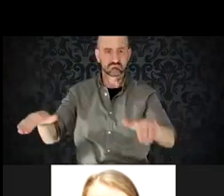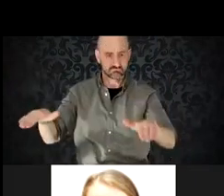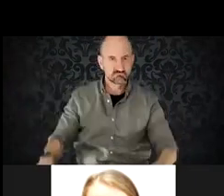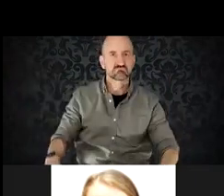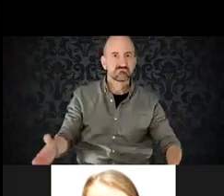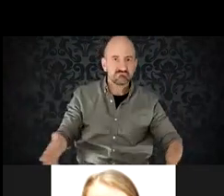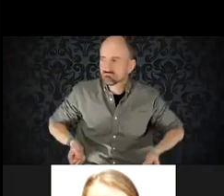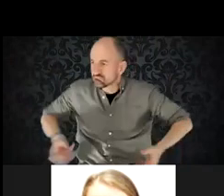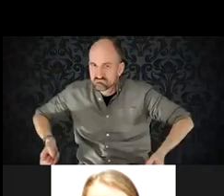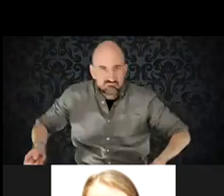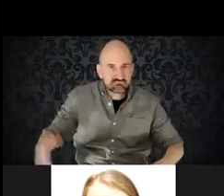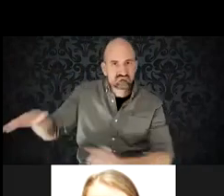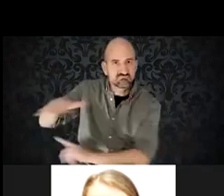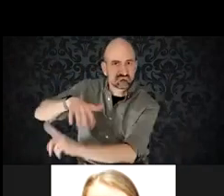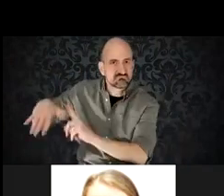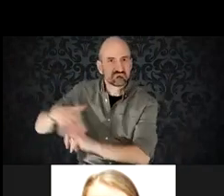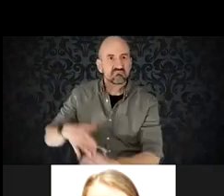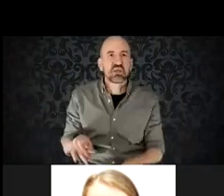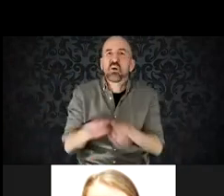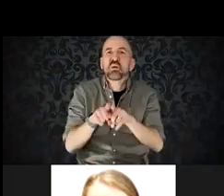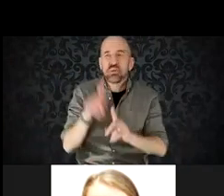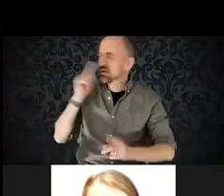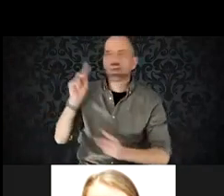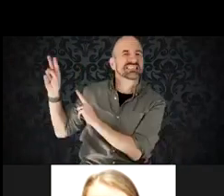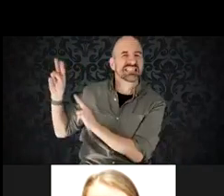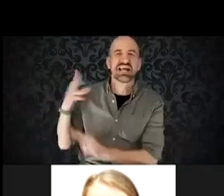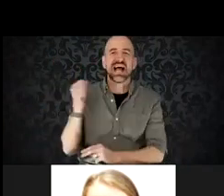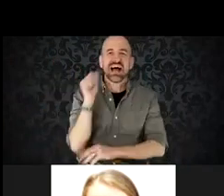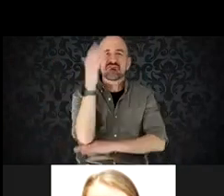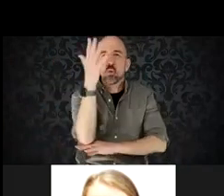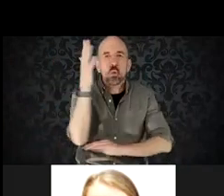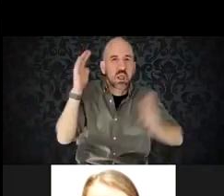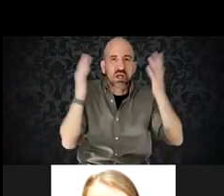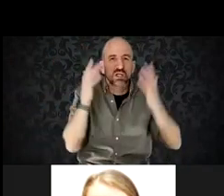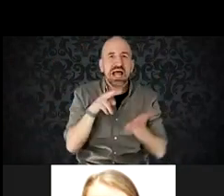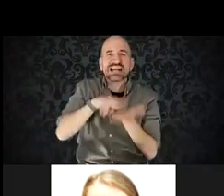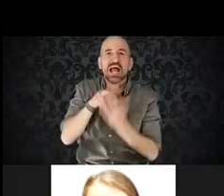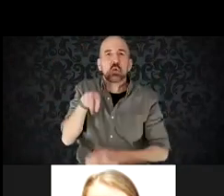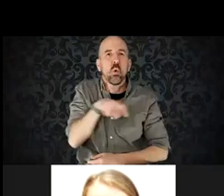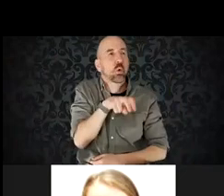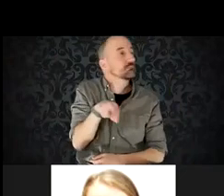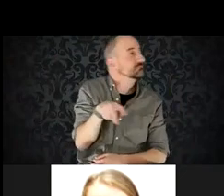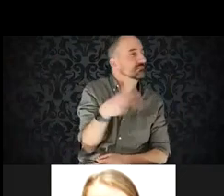We introduced these different layers, different levels of beds, different steps where people could sit and do some performances